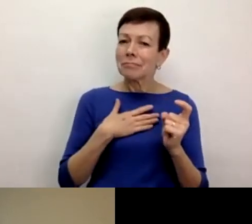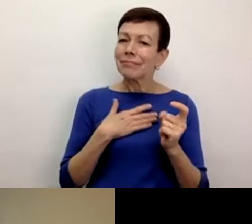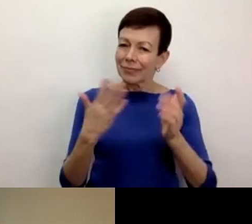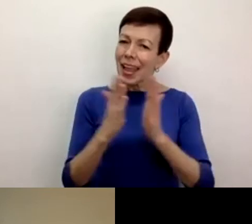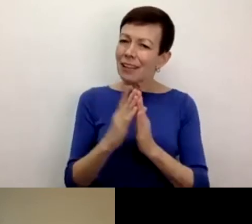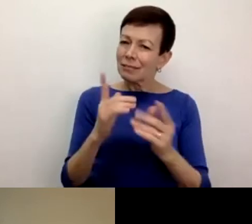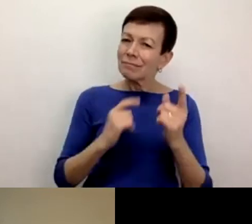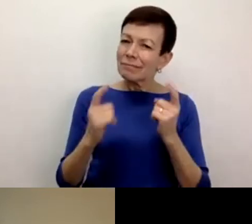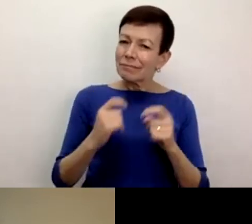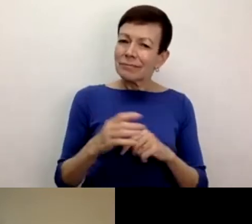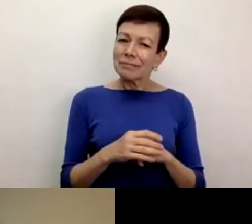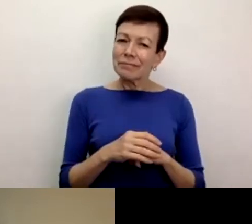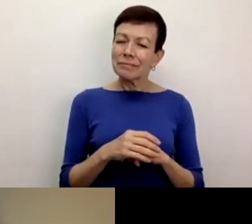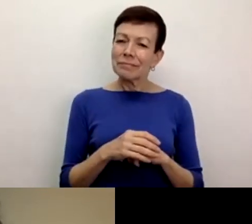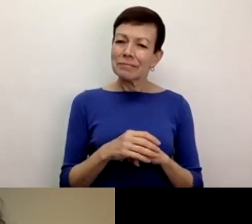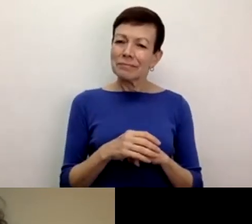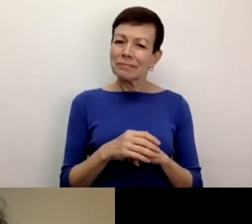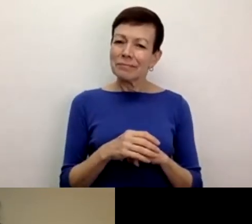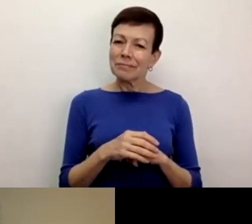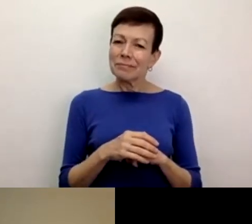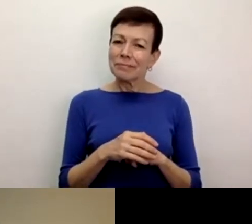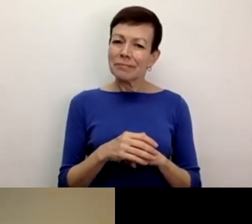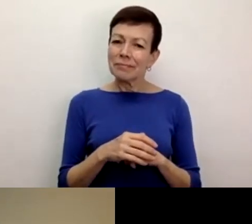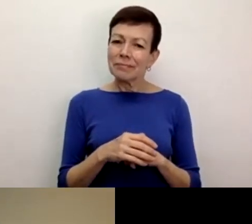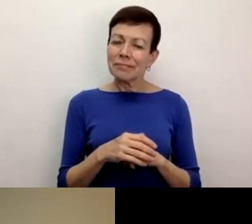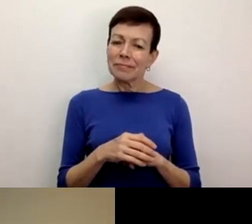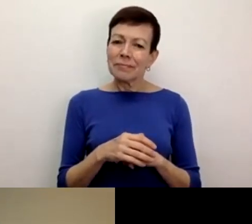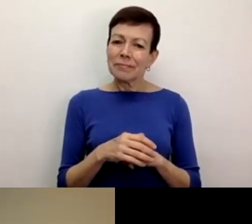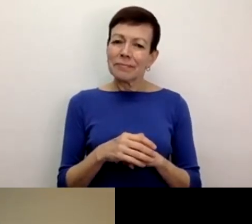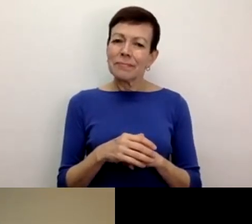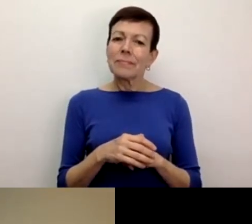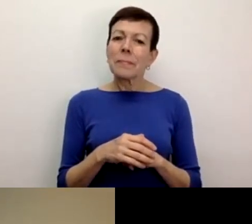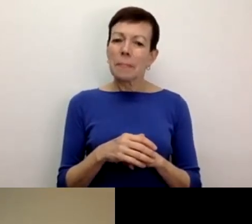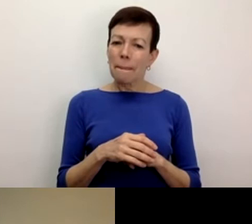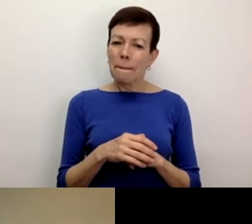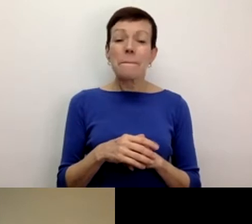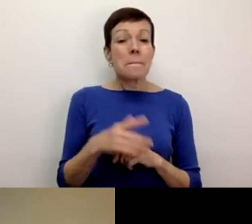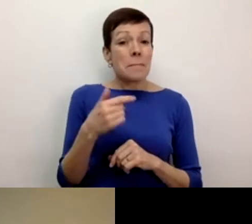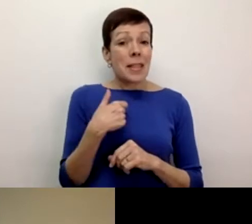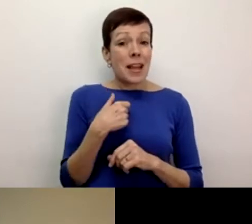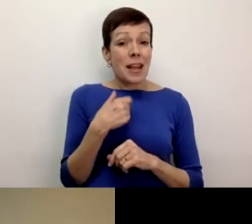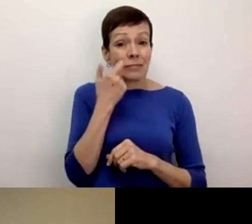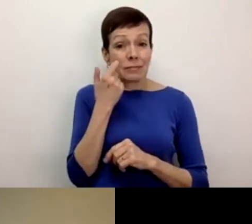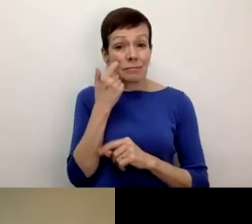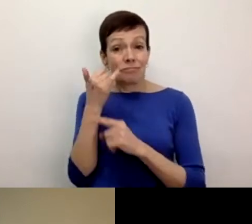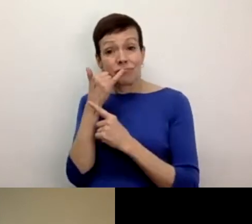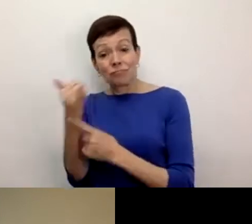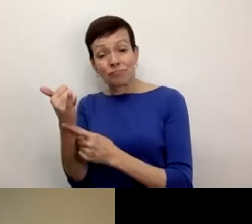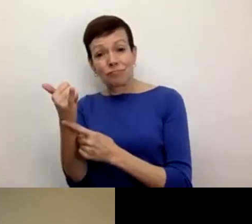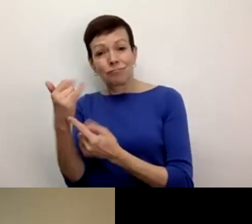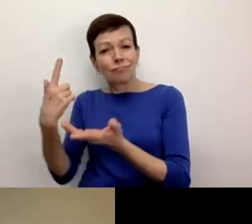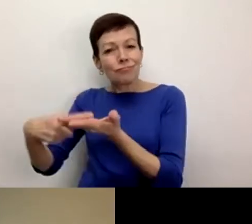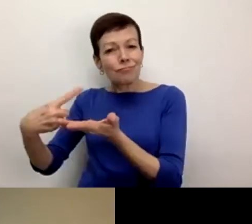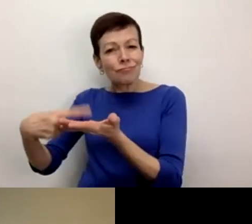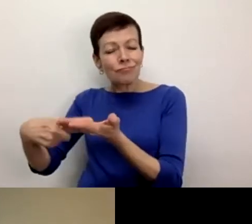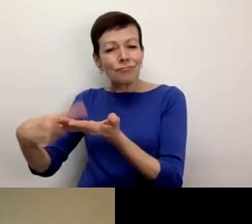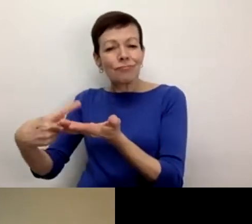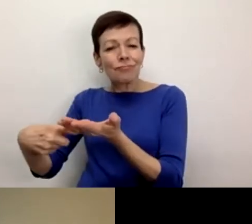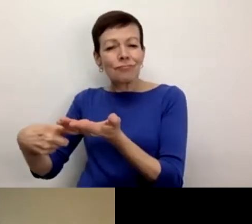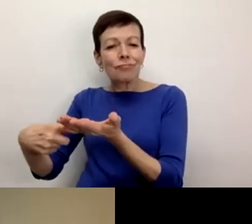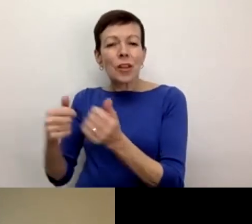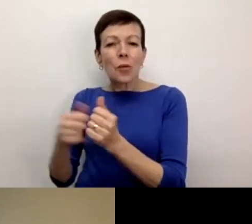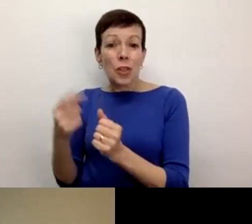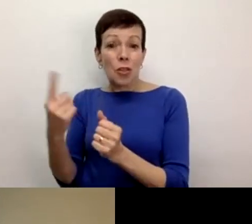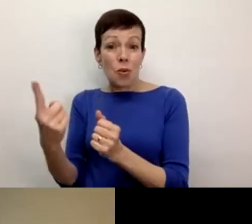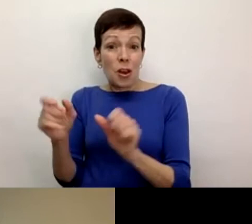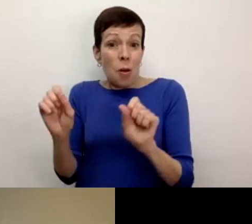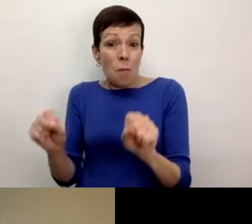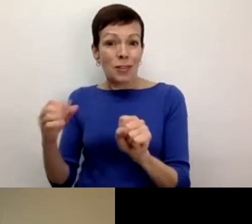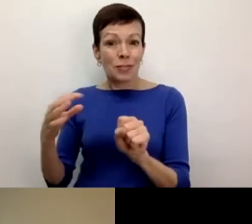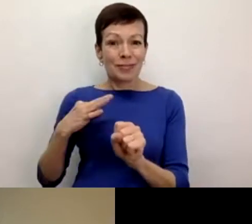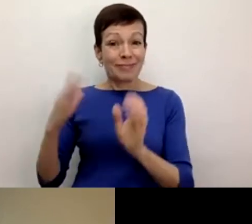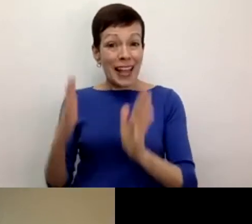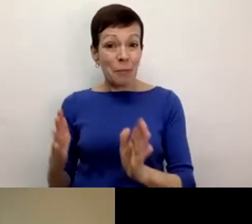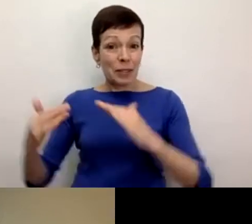But I was just, I was just on the phone with a potential applicant to one of our programs.